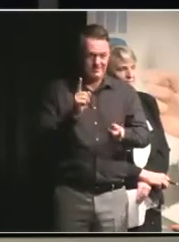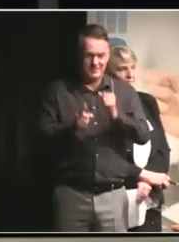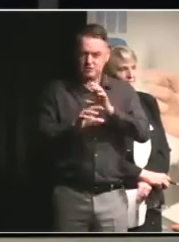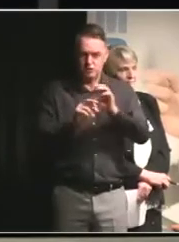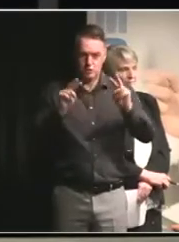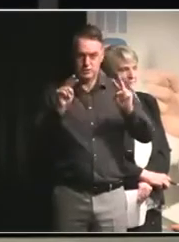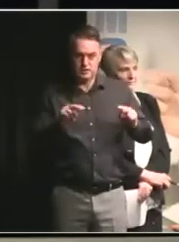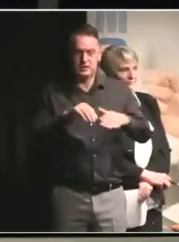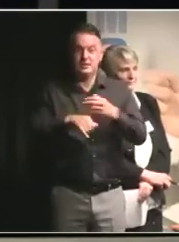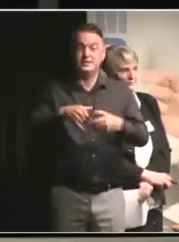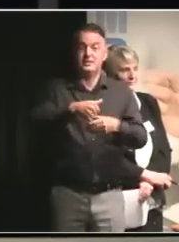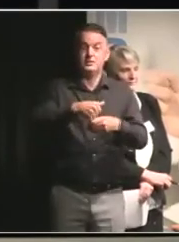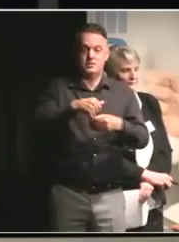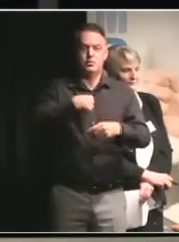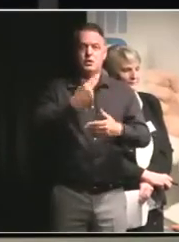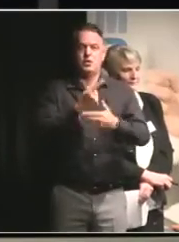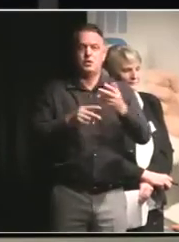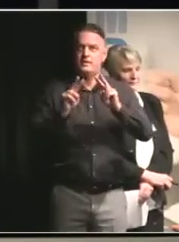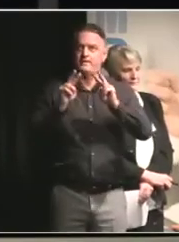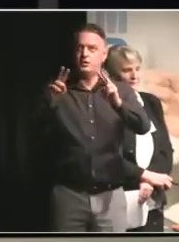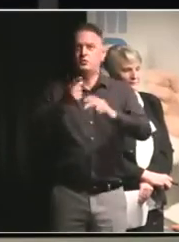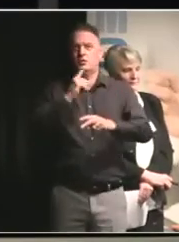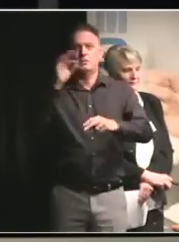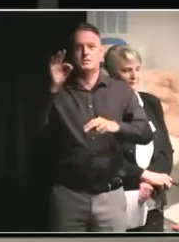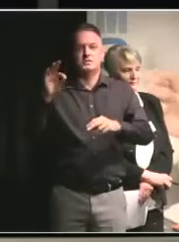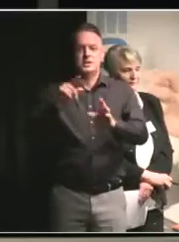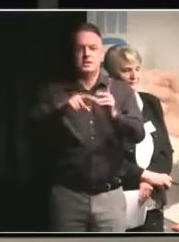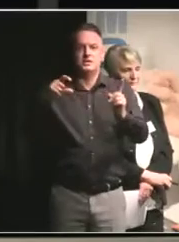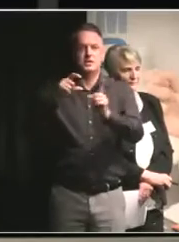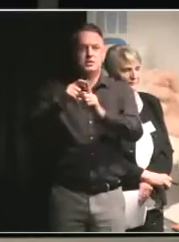typically we focus on that hundred percent yield and don't think about that other thing.